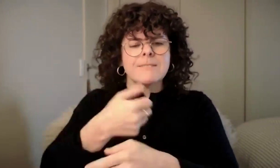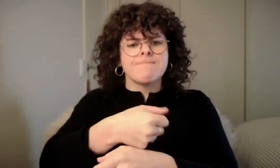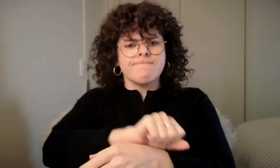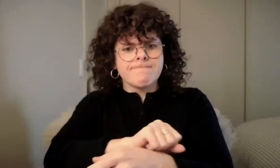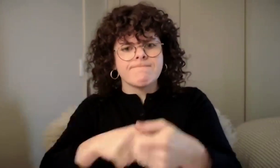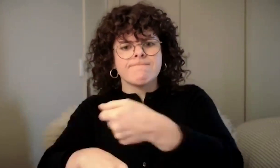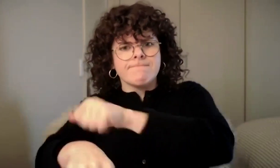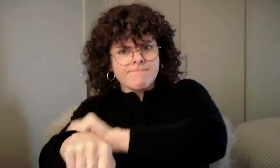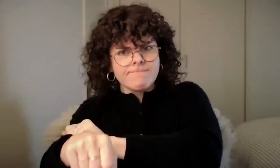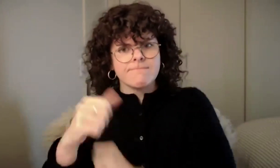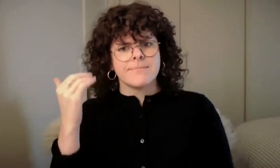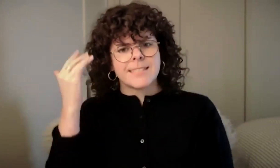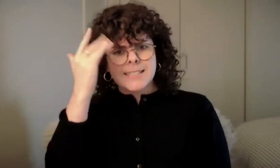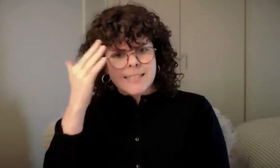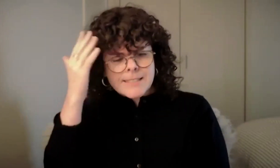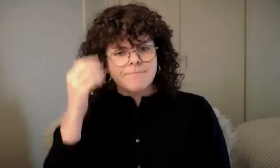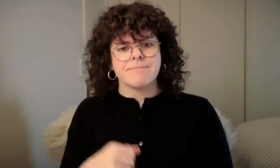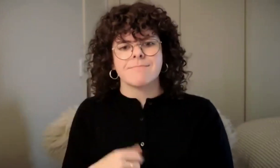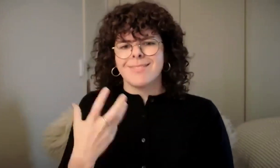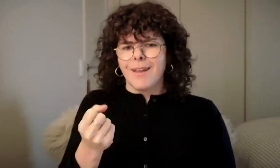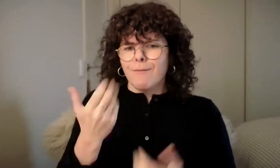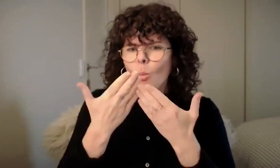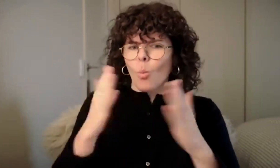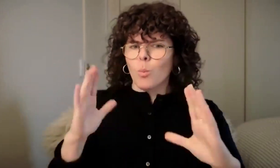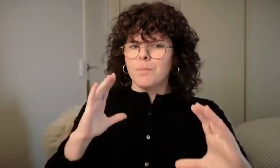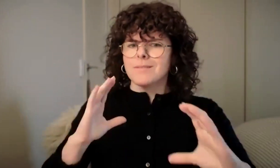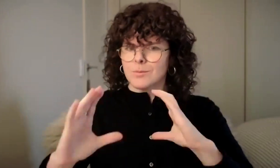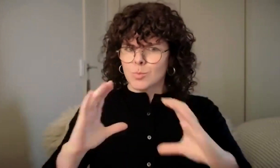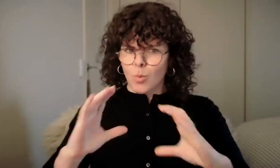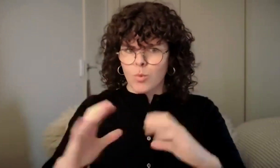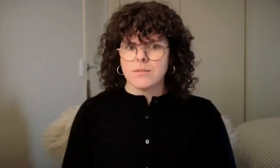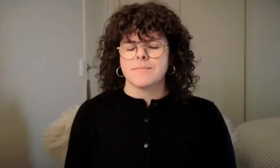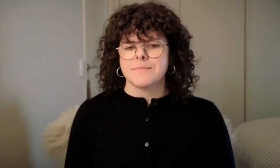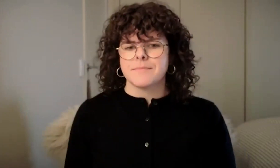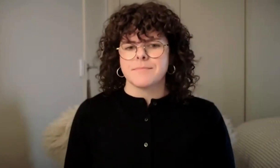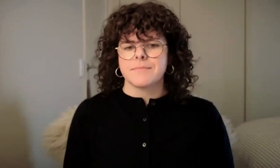Our discussions were very robust and considered and allowed for open discourse.